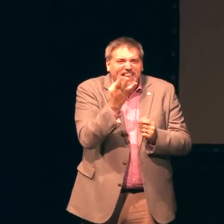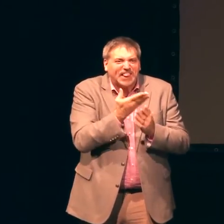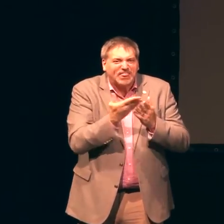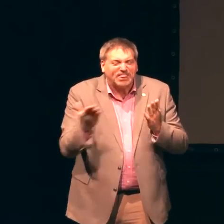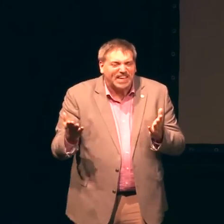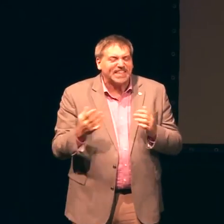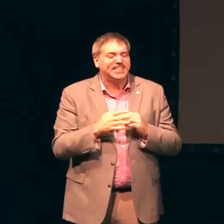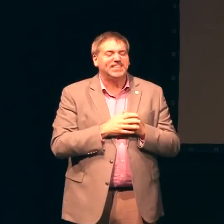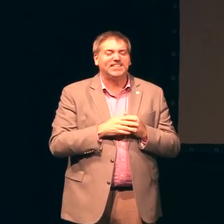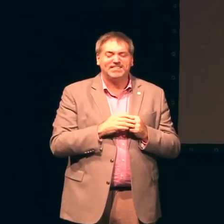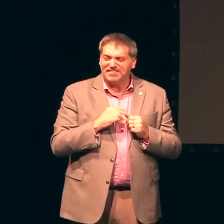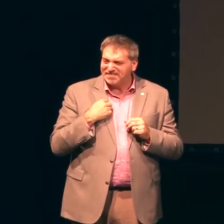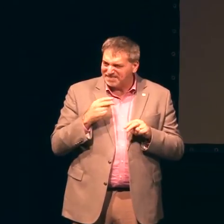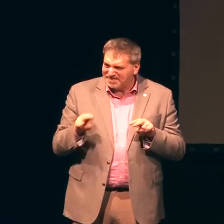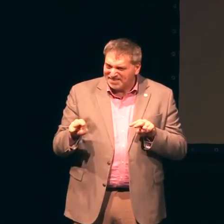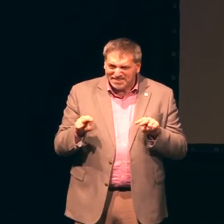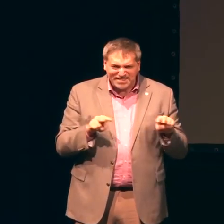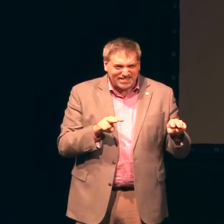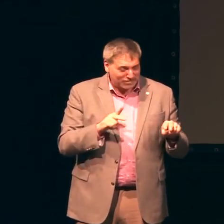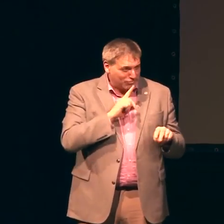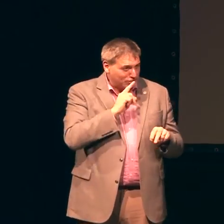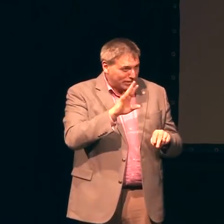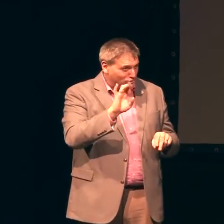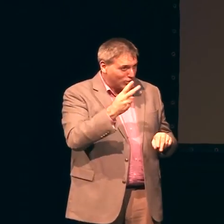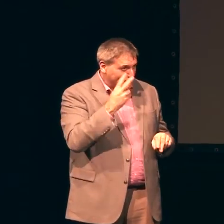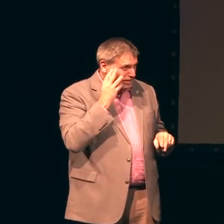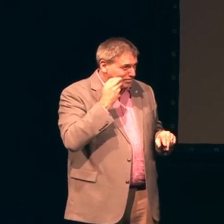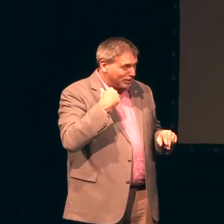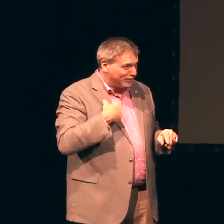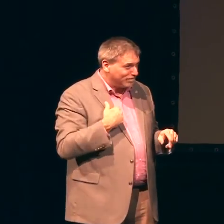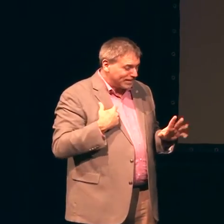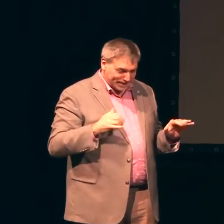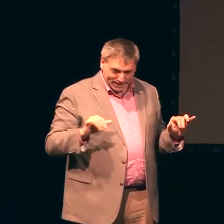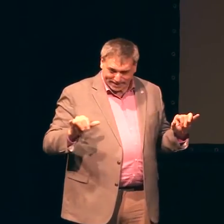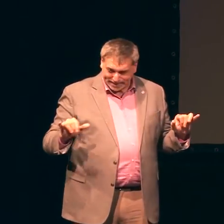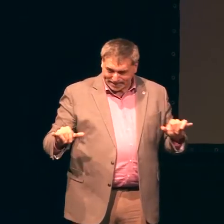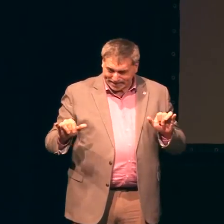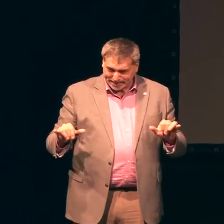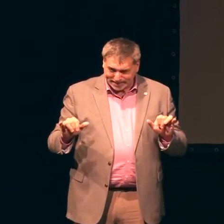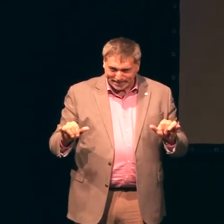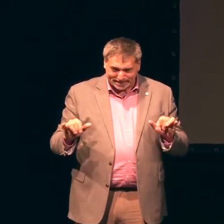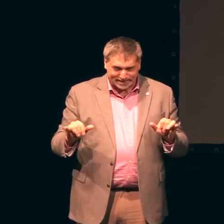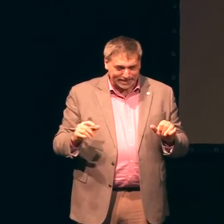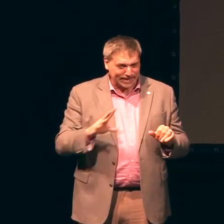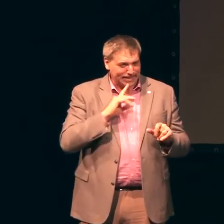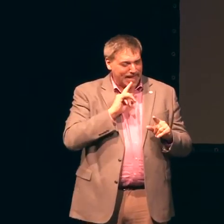don't care, we complain about the little things, we're whiney, it was quite a rich experience